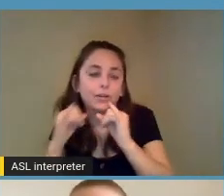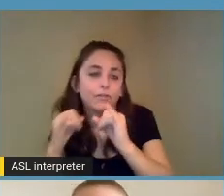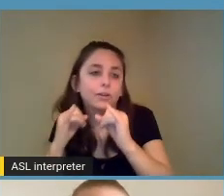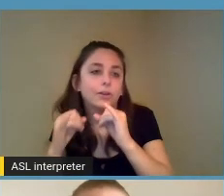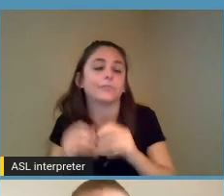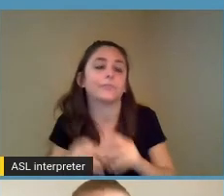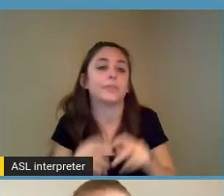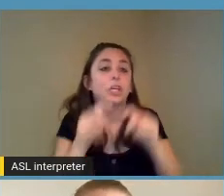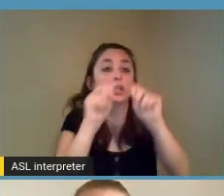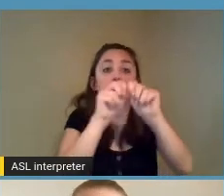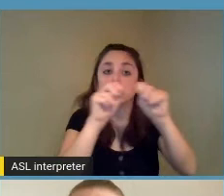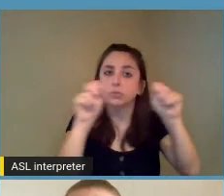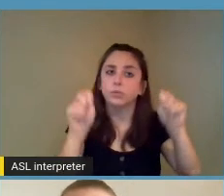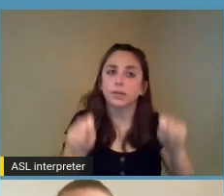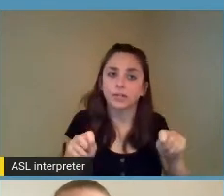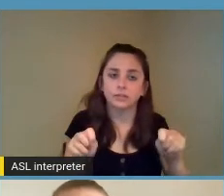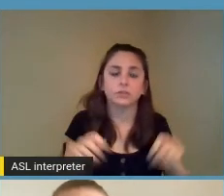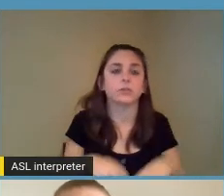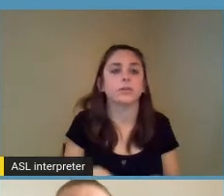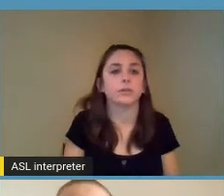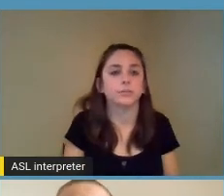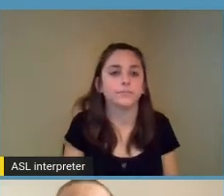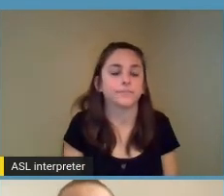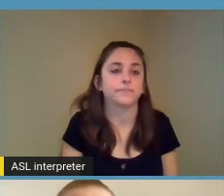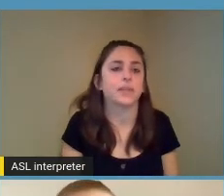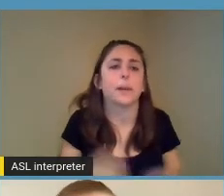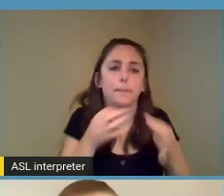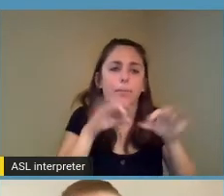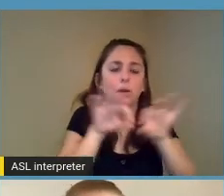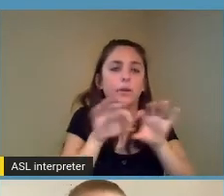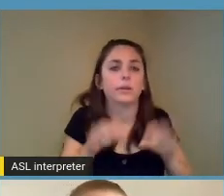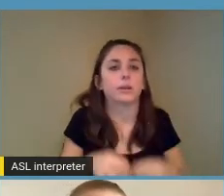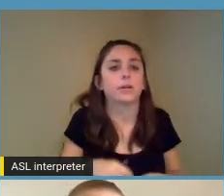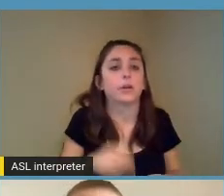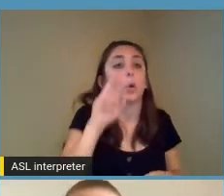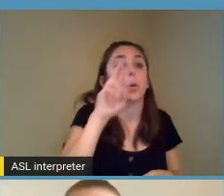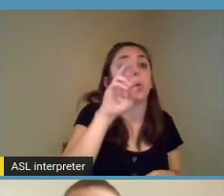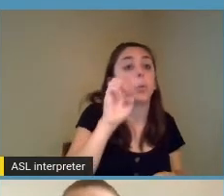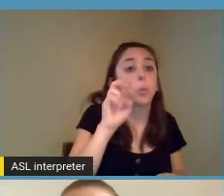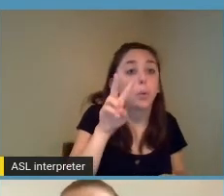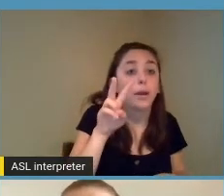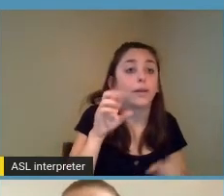can use TEMI, it's like 15 cents a minute. Or Rev if you can afford to pay a bit more,